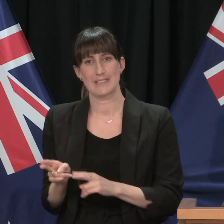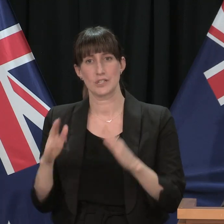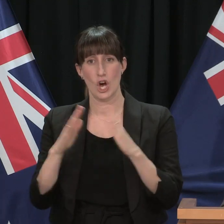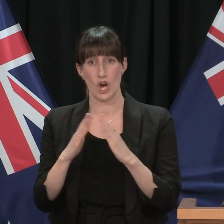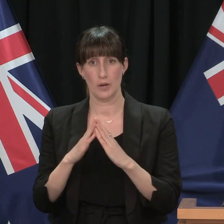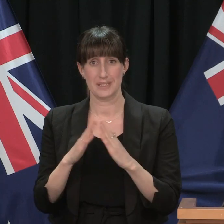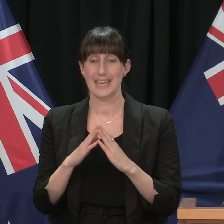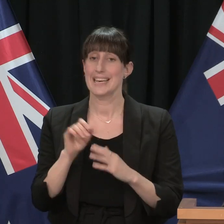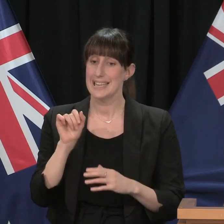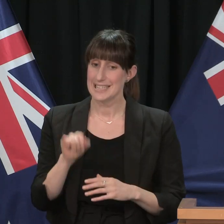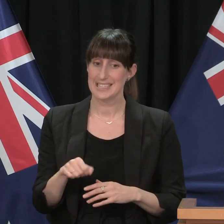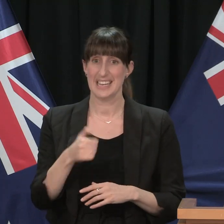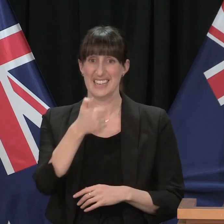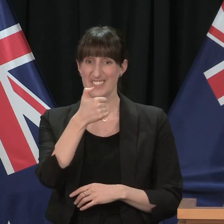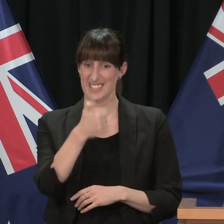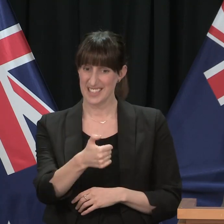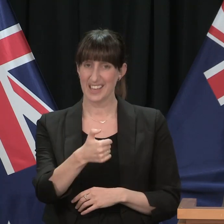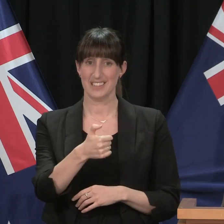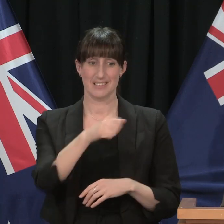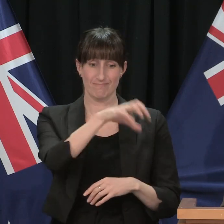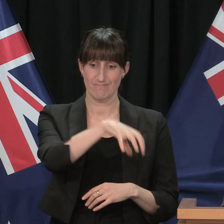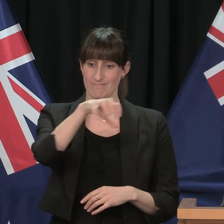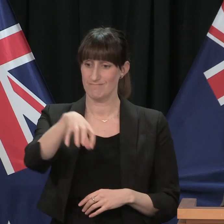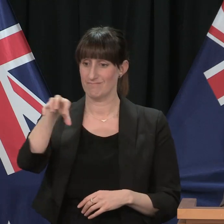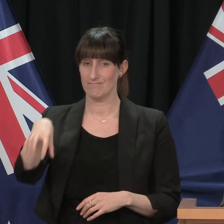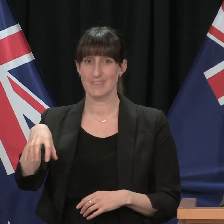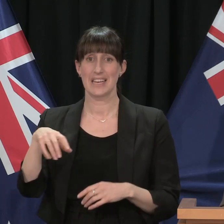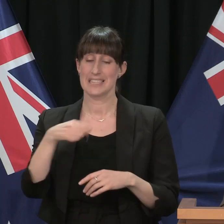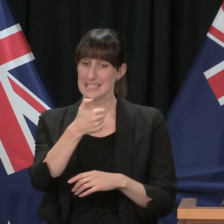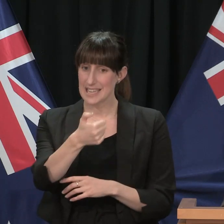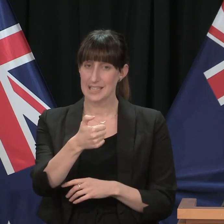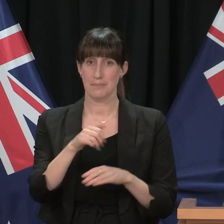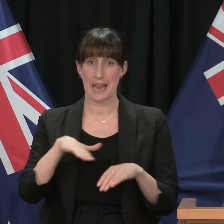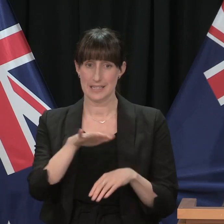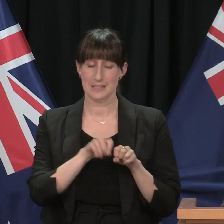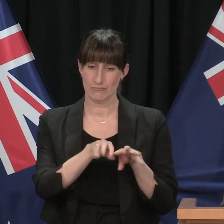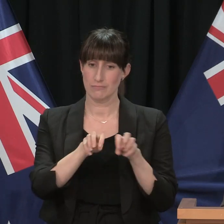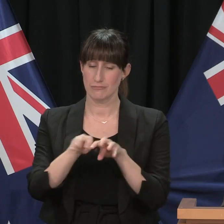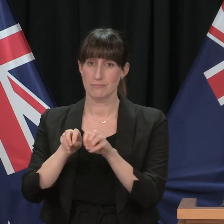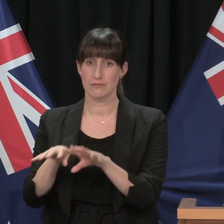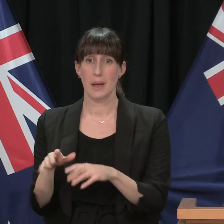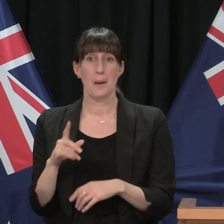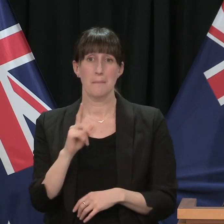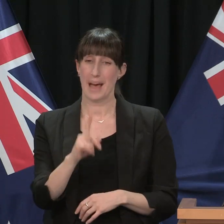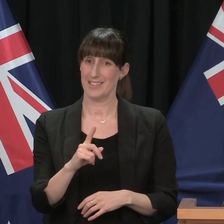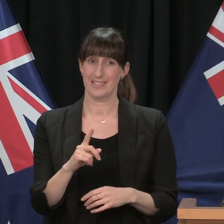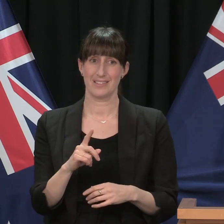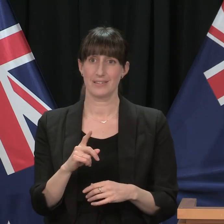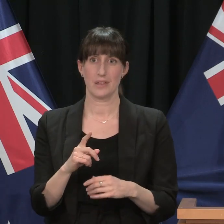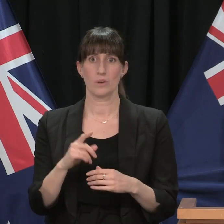aged residential care during the earlier outbreak in this country. Yes, we had infections in six of our